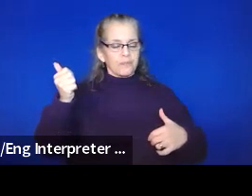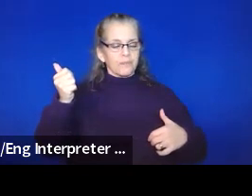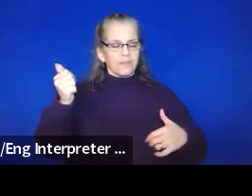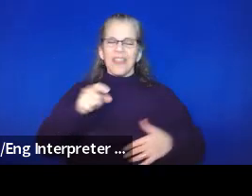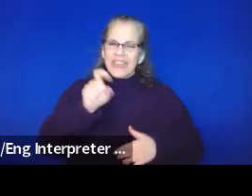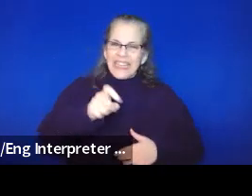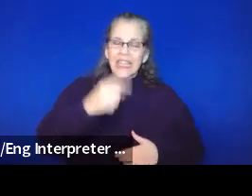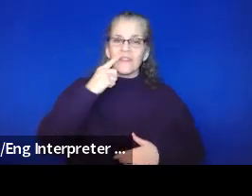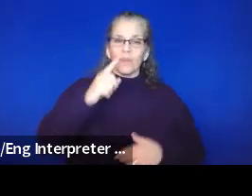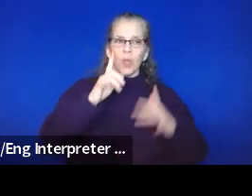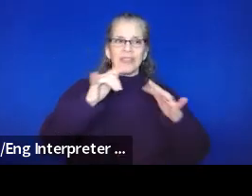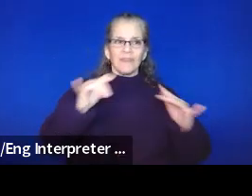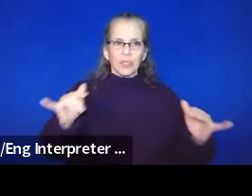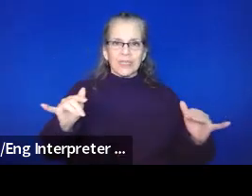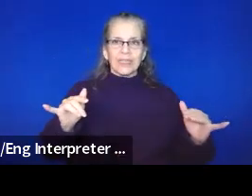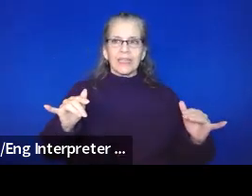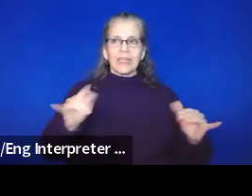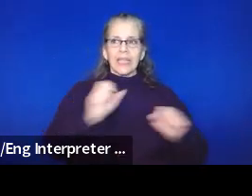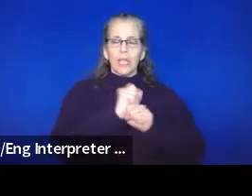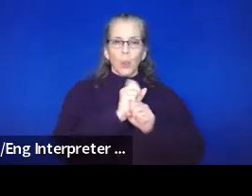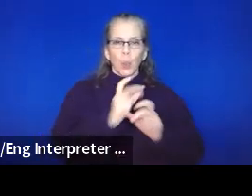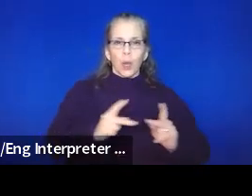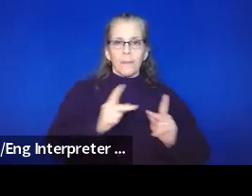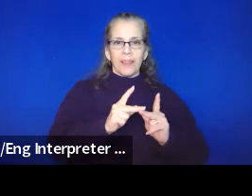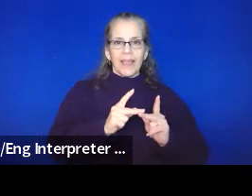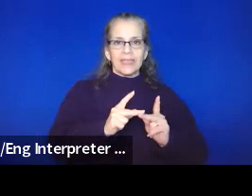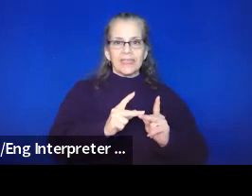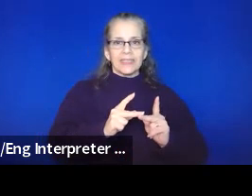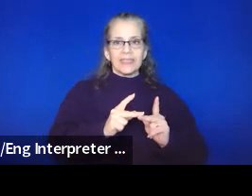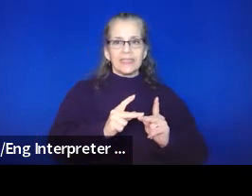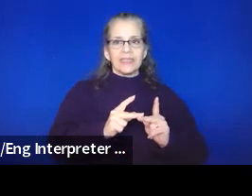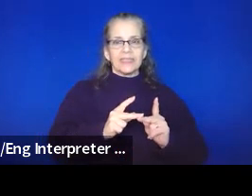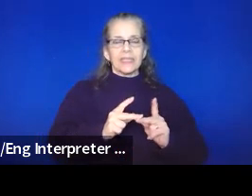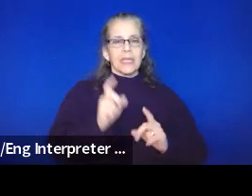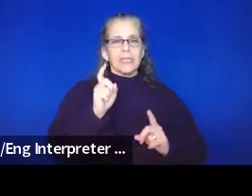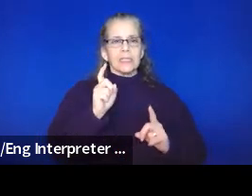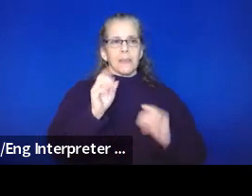diversity in workplace settings is much higher on people's radar.